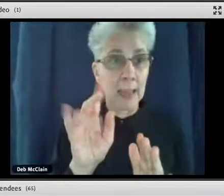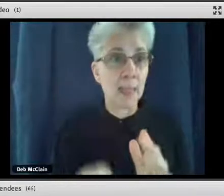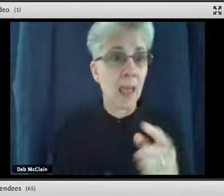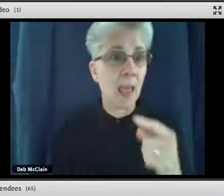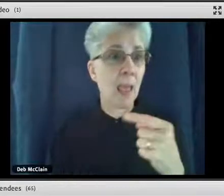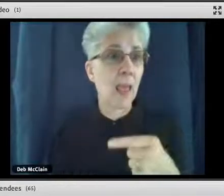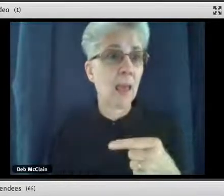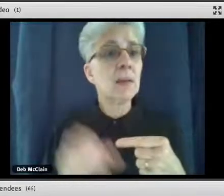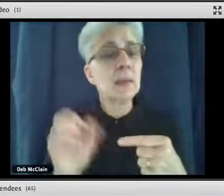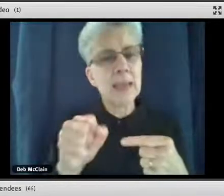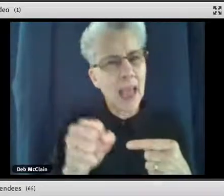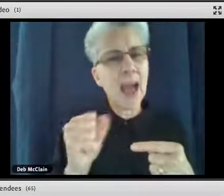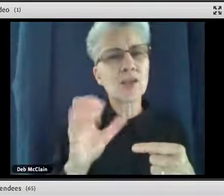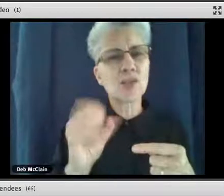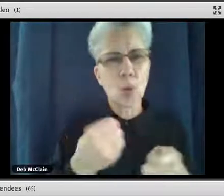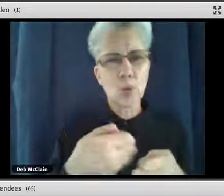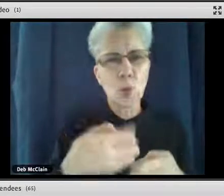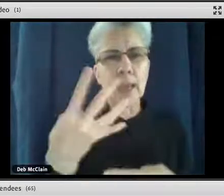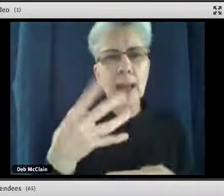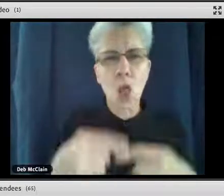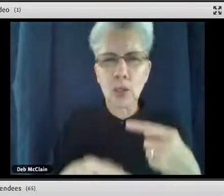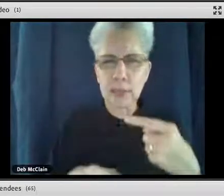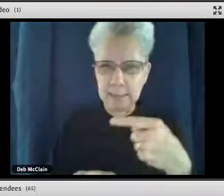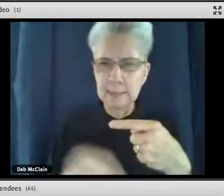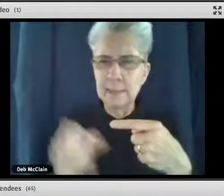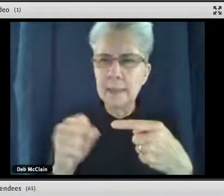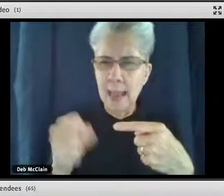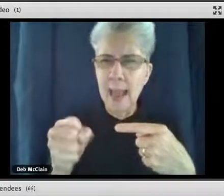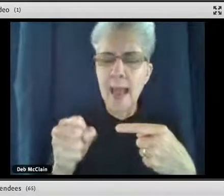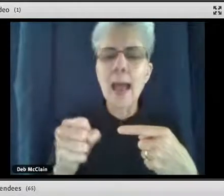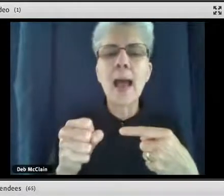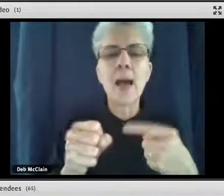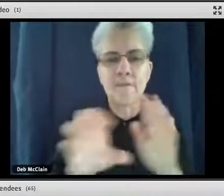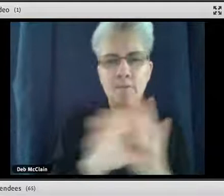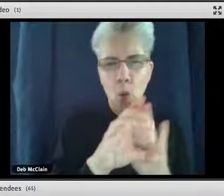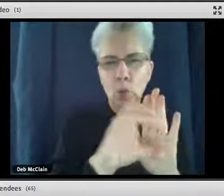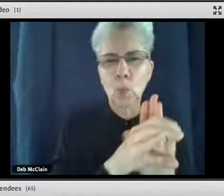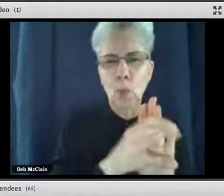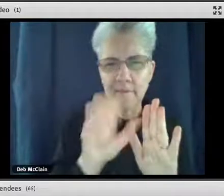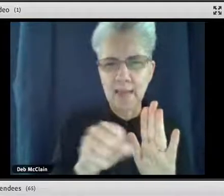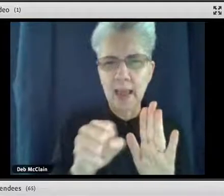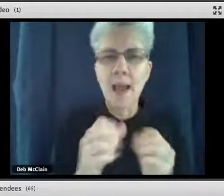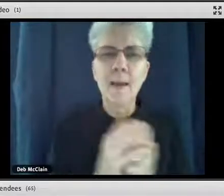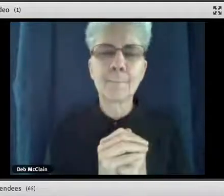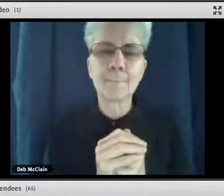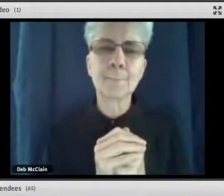would be "k." So, yeah. So if you are cataloging, yeah, a photograph,